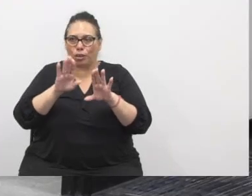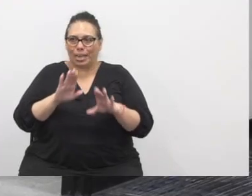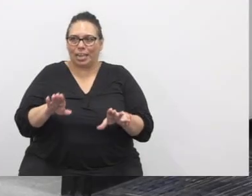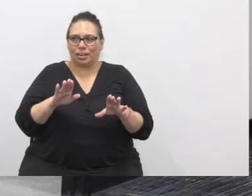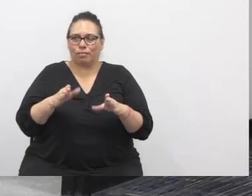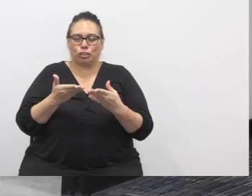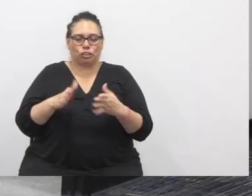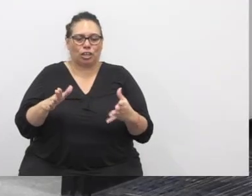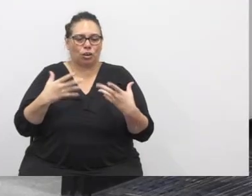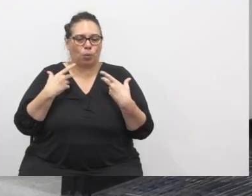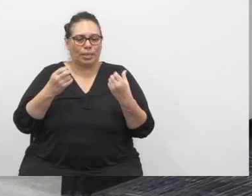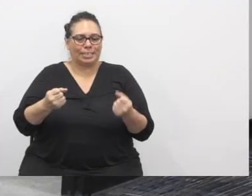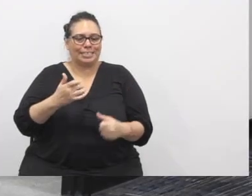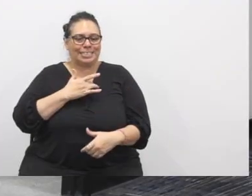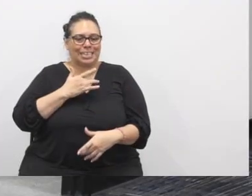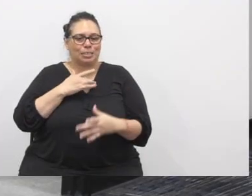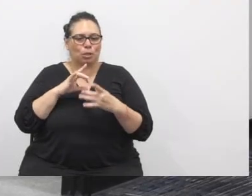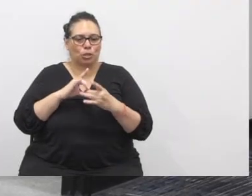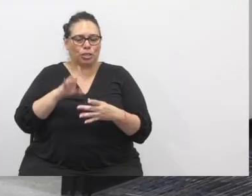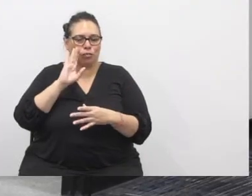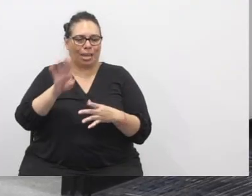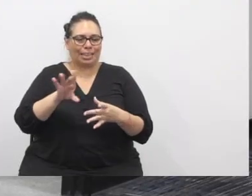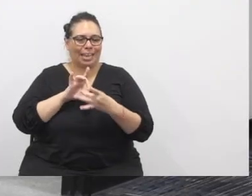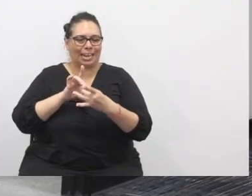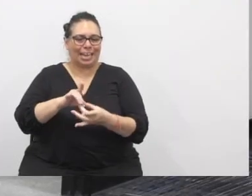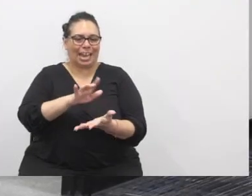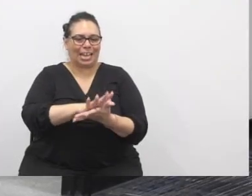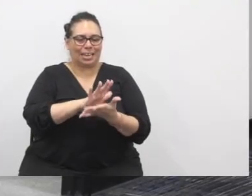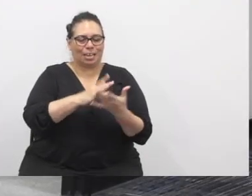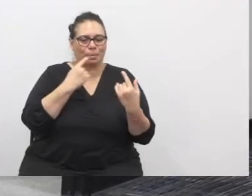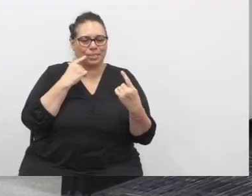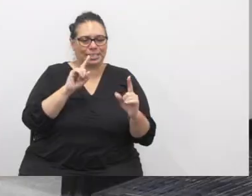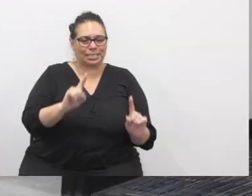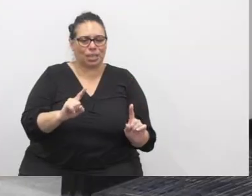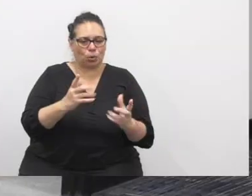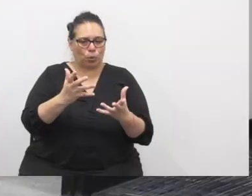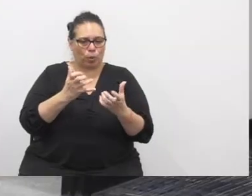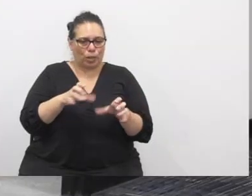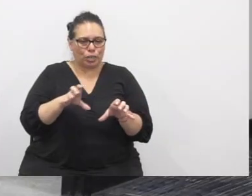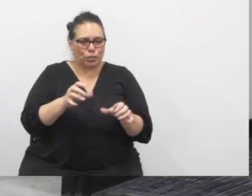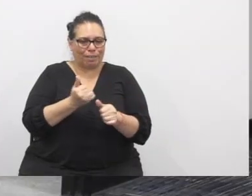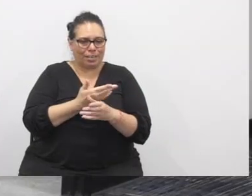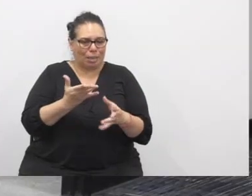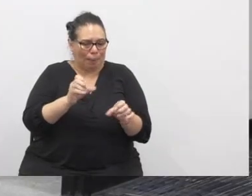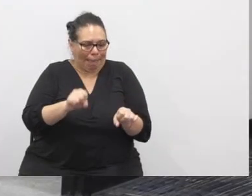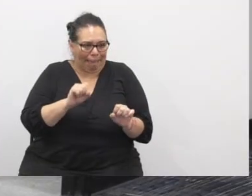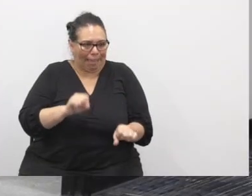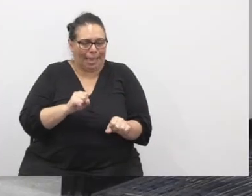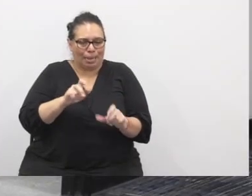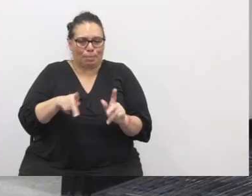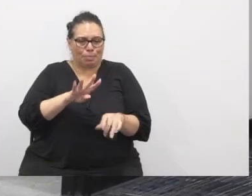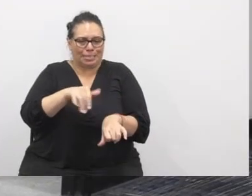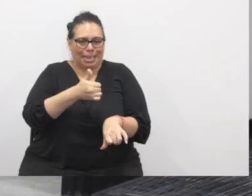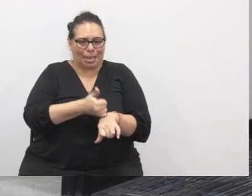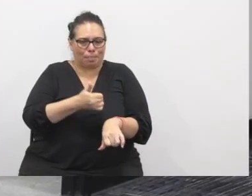we know that sense of belonging is directly connected to academic success. And we wanna do everything that we can to get people set up for the best outcomes